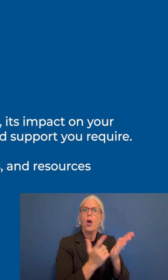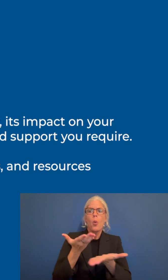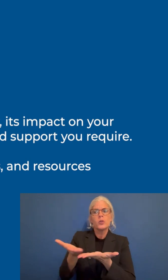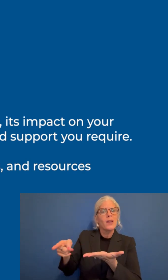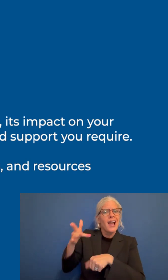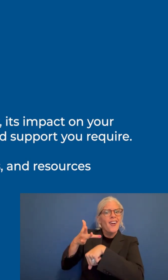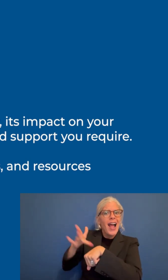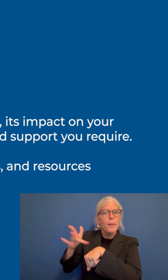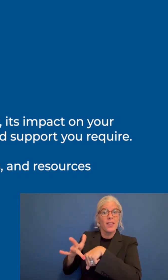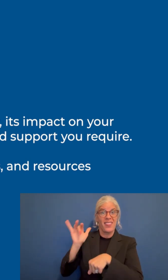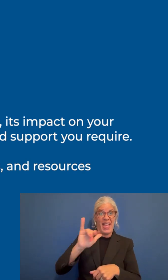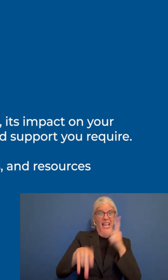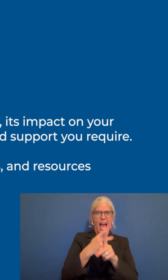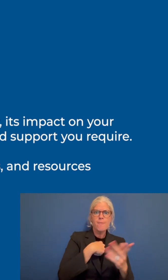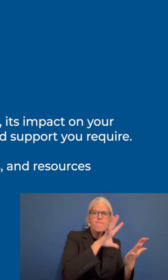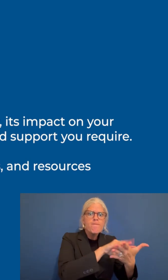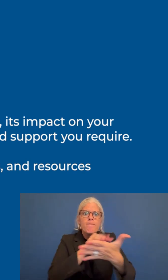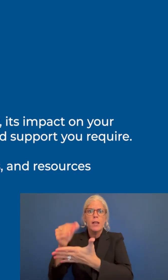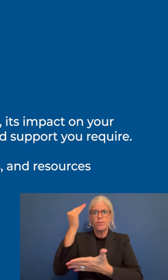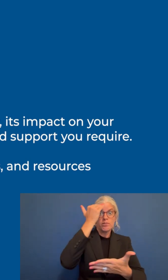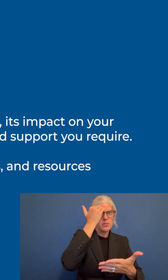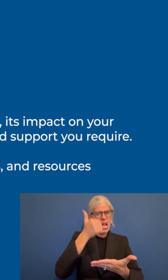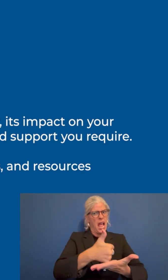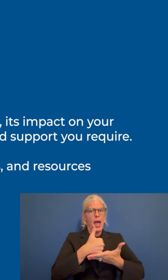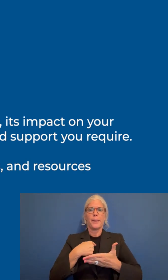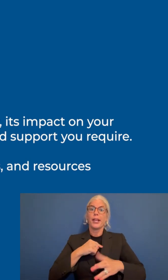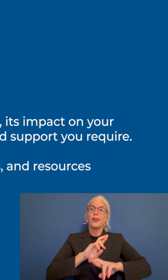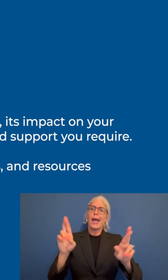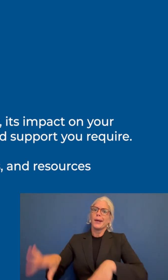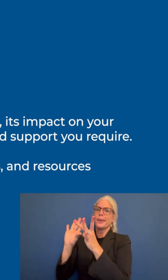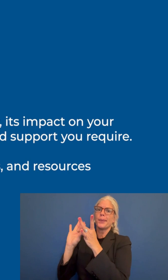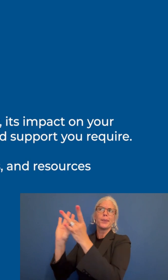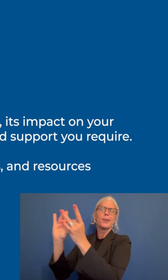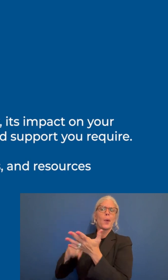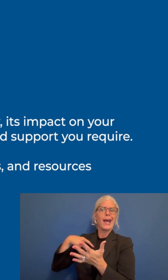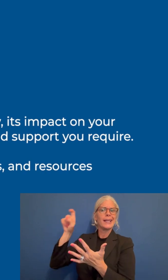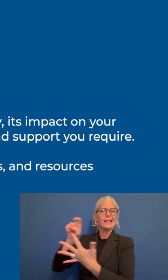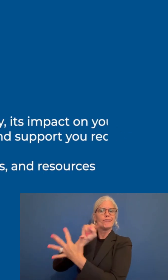and resources available to you. This knowledge will empower you to articulate your needs effectively.